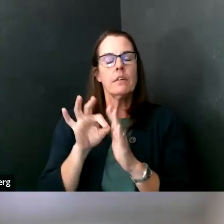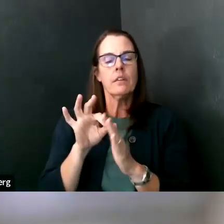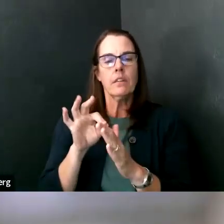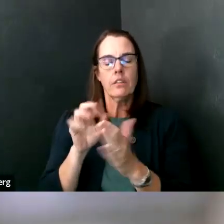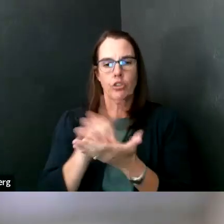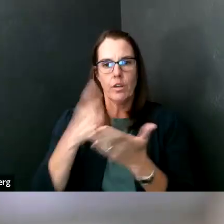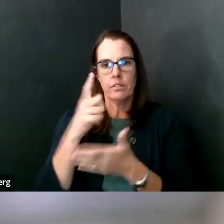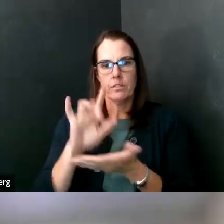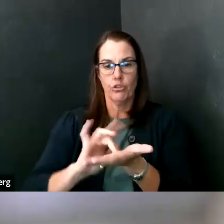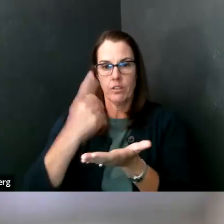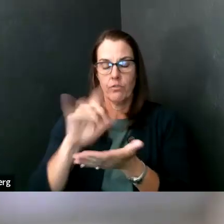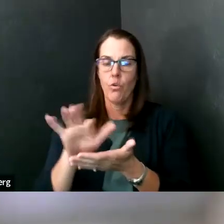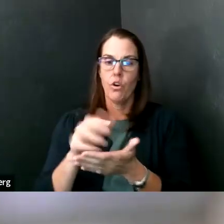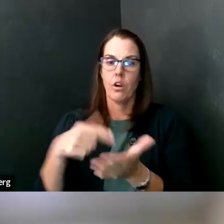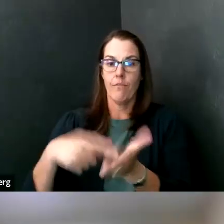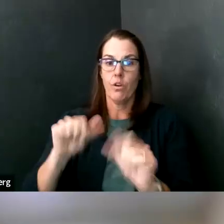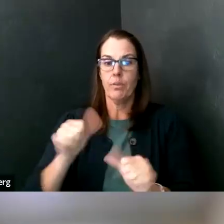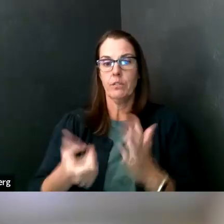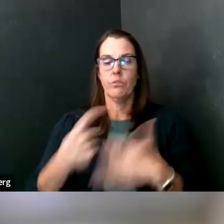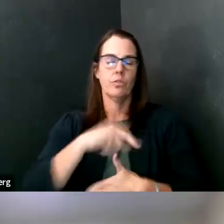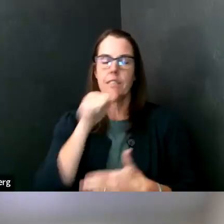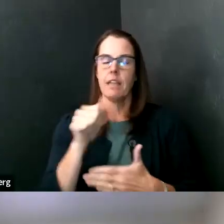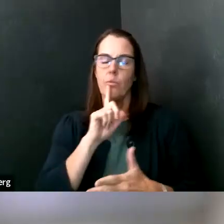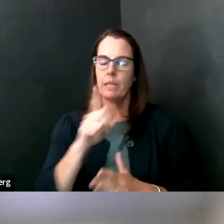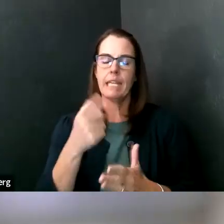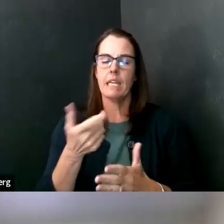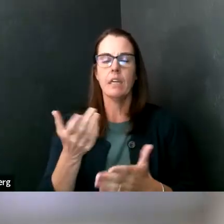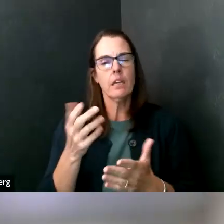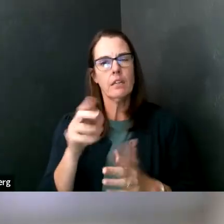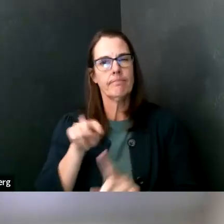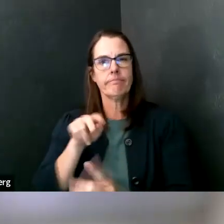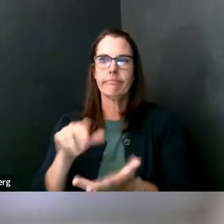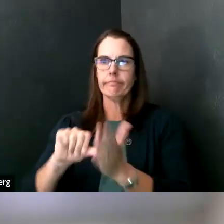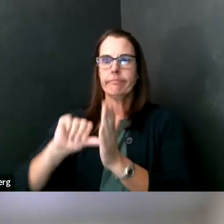account for the significant clinical value of Keytruda and the important benefits it provides to